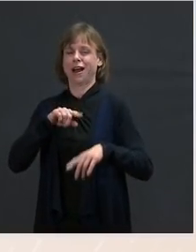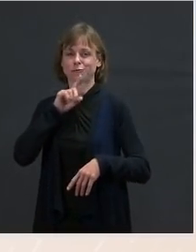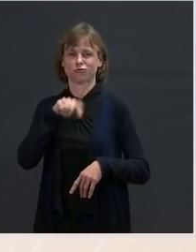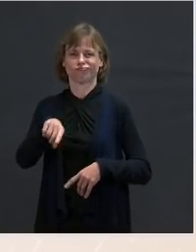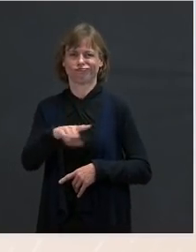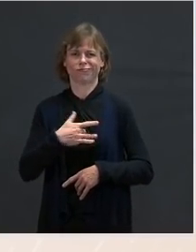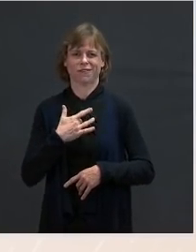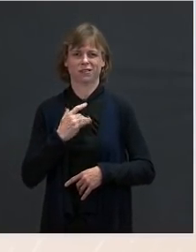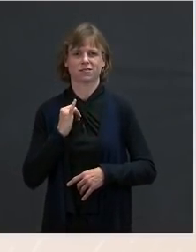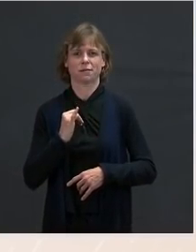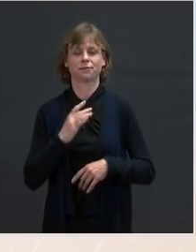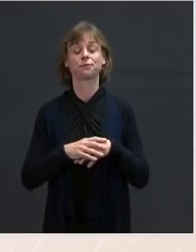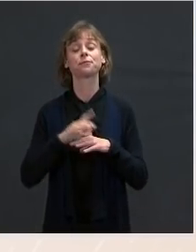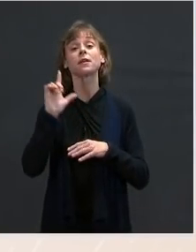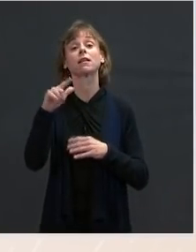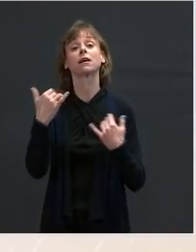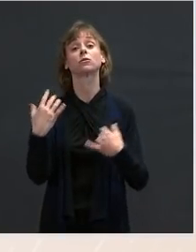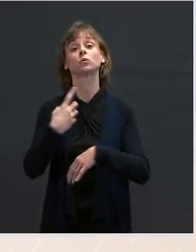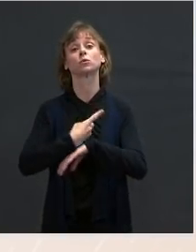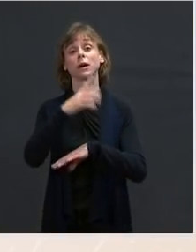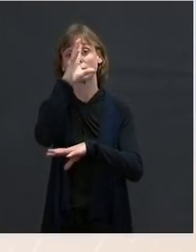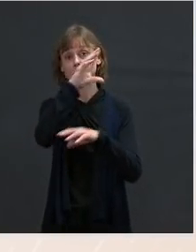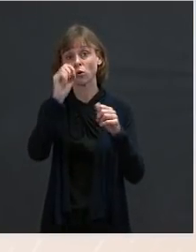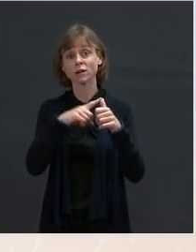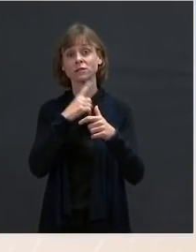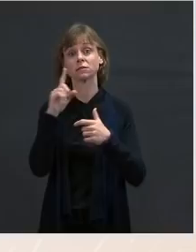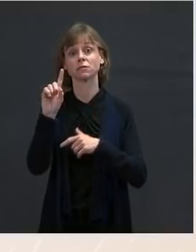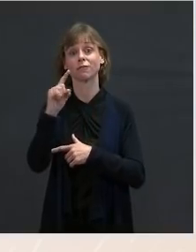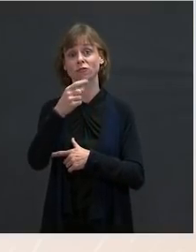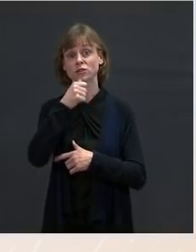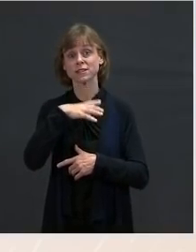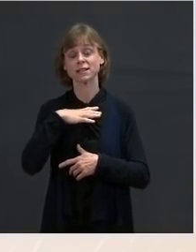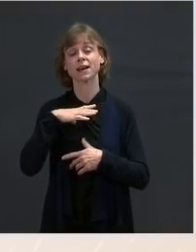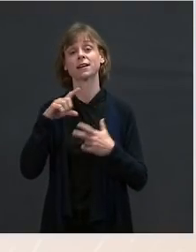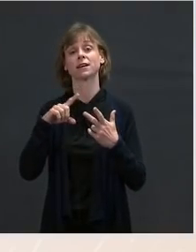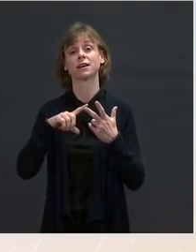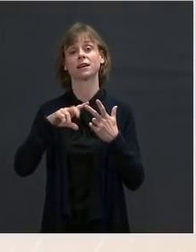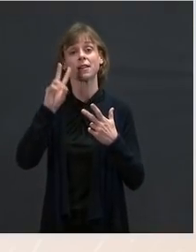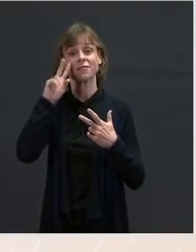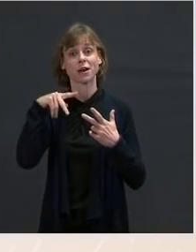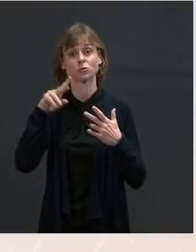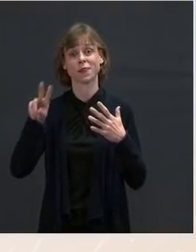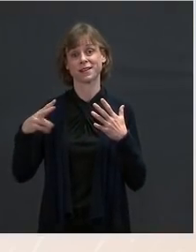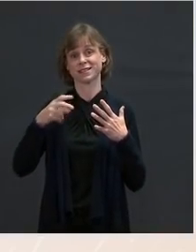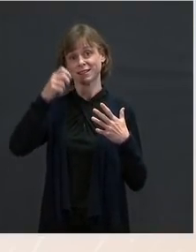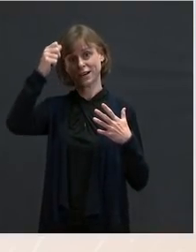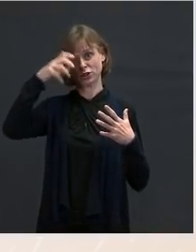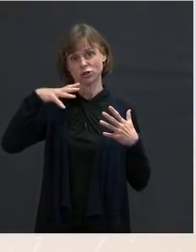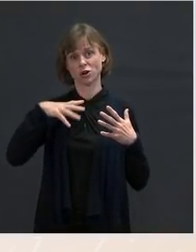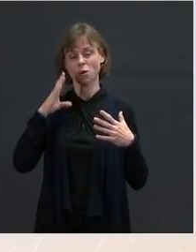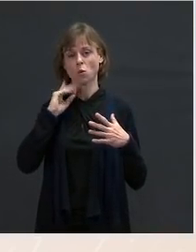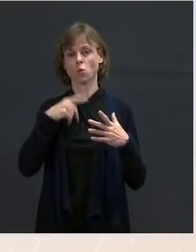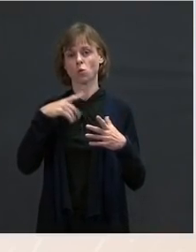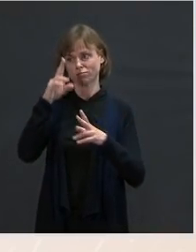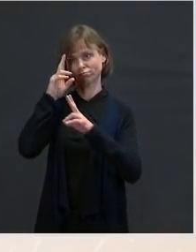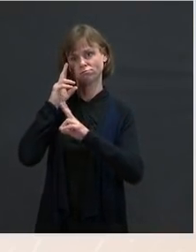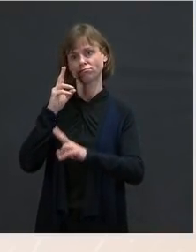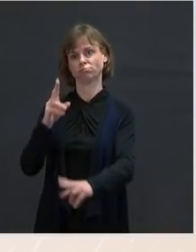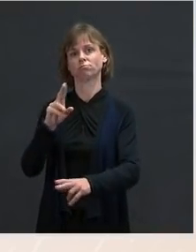Later today, the President, the First Lady, the Vice President, and the Second Gentleman will mark the solemn milestone of 500,000 American